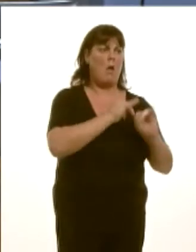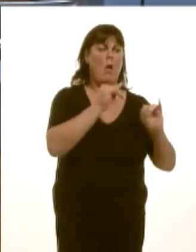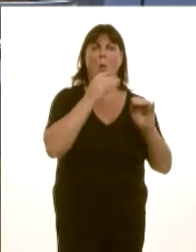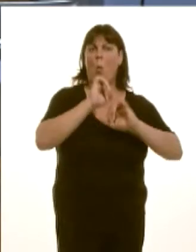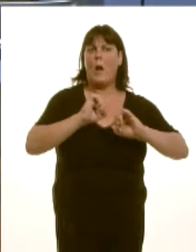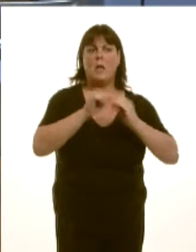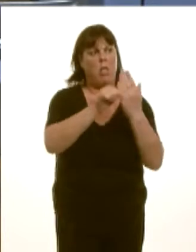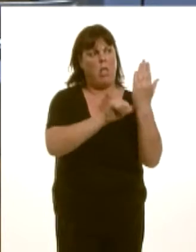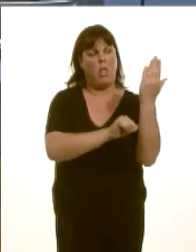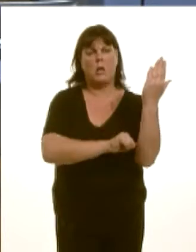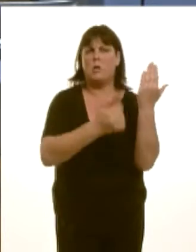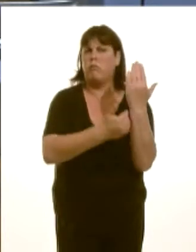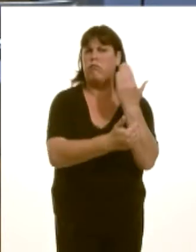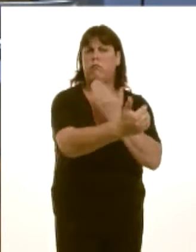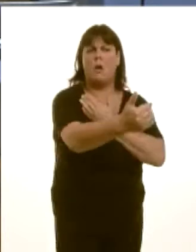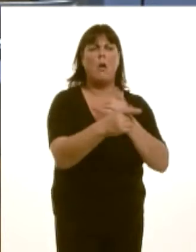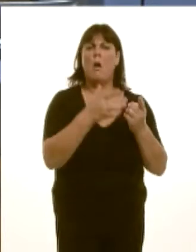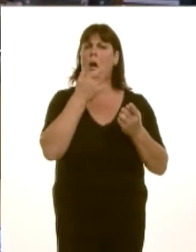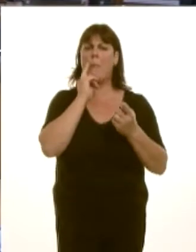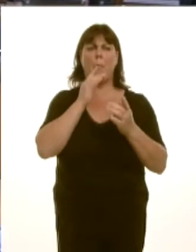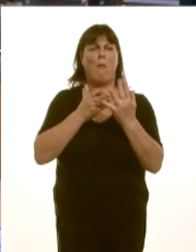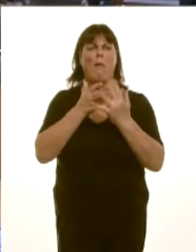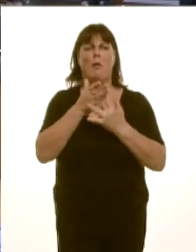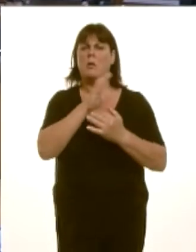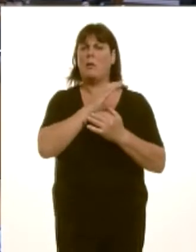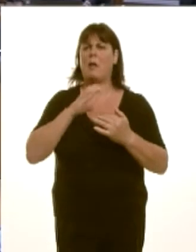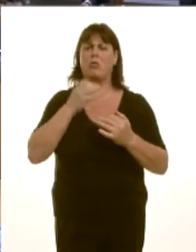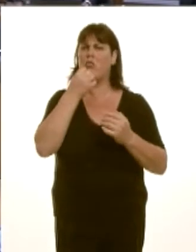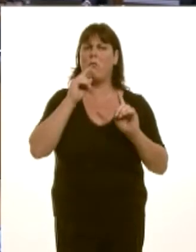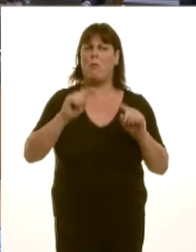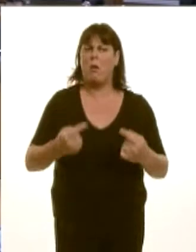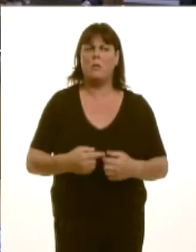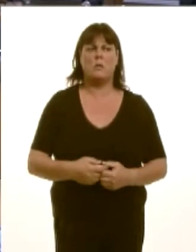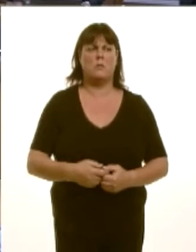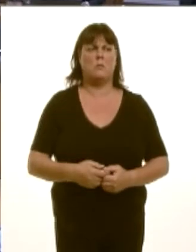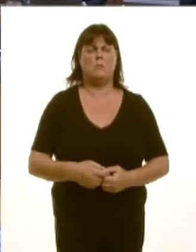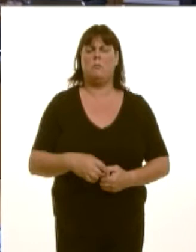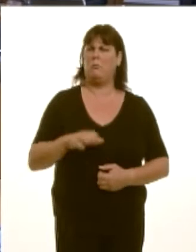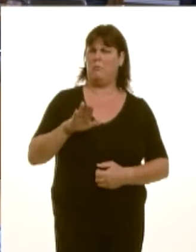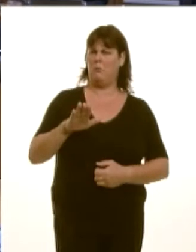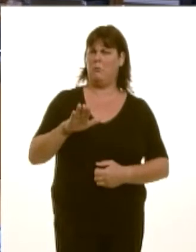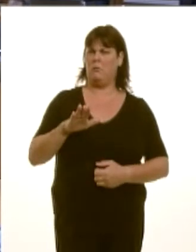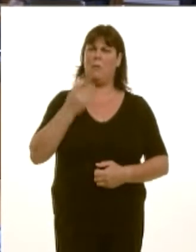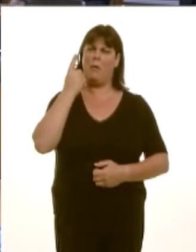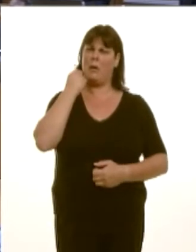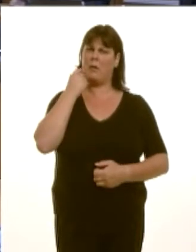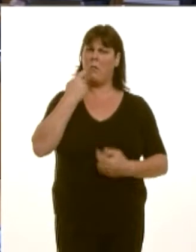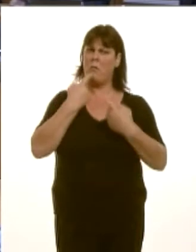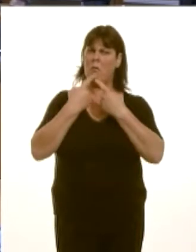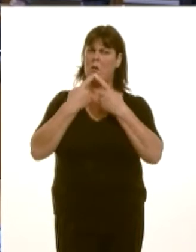control, and cancer patients not able to access the drugs that they need? Carwyn Jones: Well, that was an ironic speech, given the announcement yesterday with regard